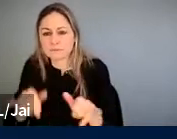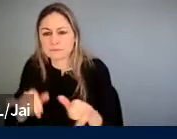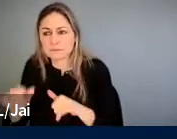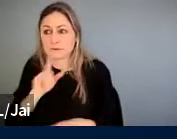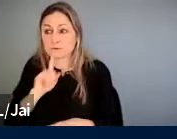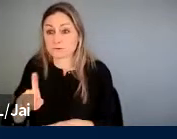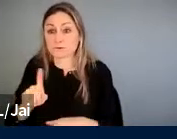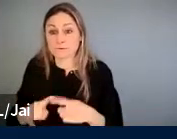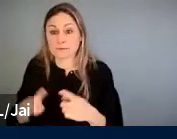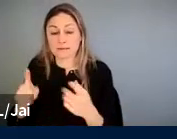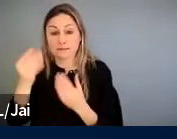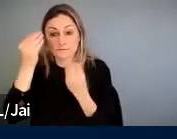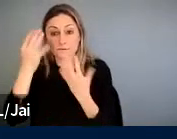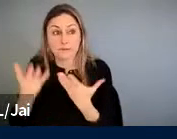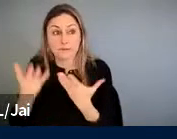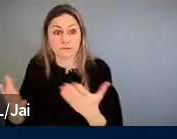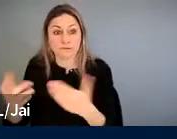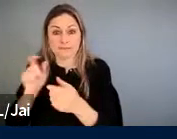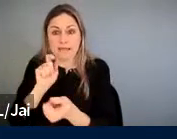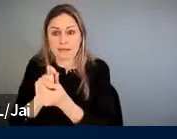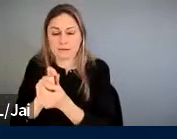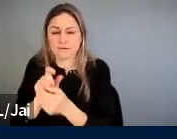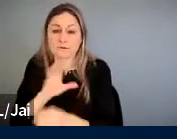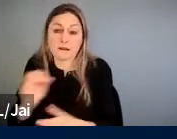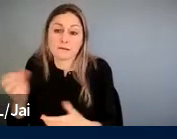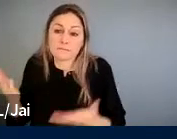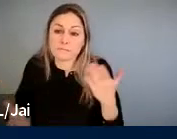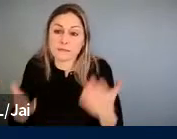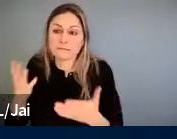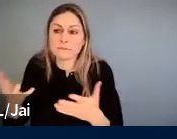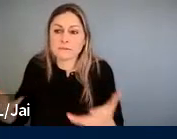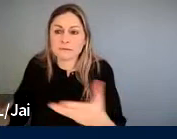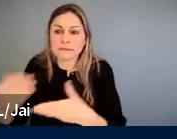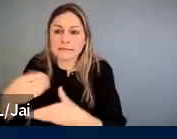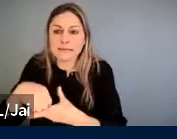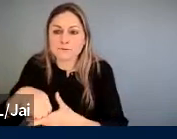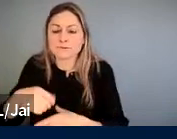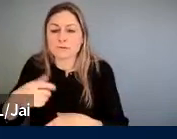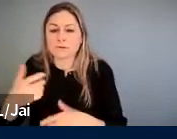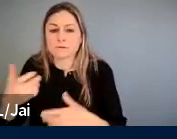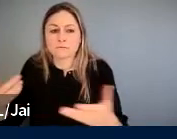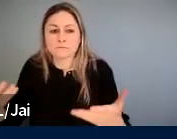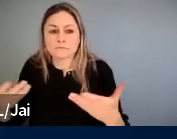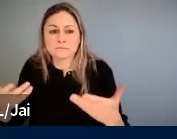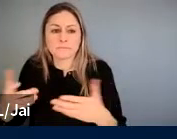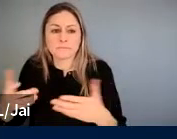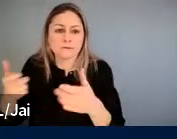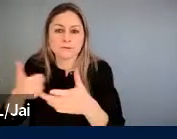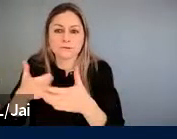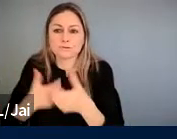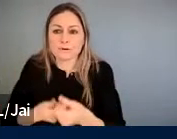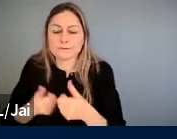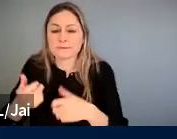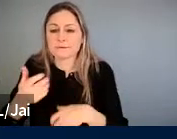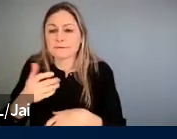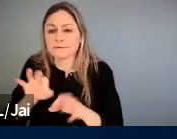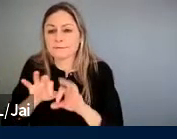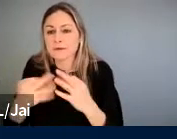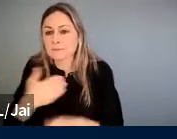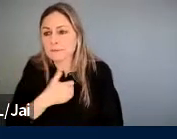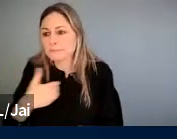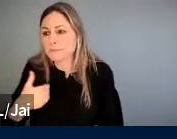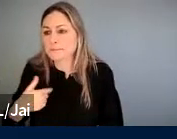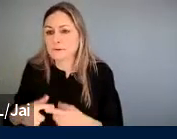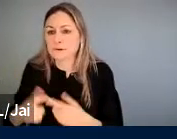there is accurate and perhaps engaging a trusted family member or advocate or caregiver to help you